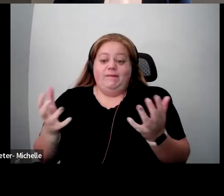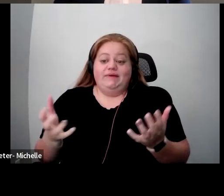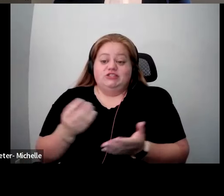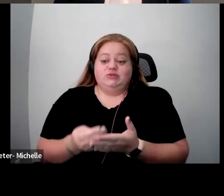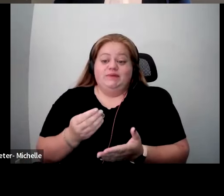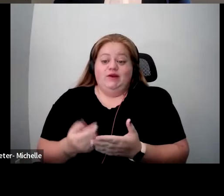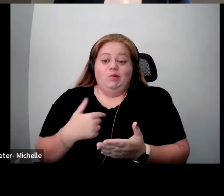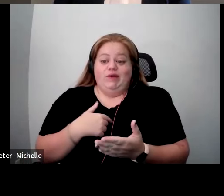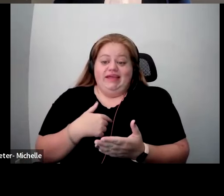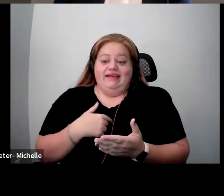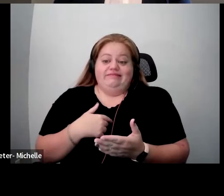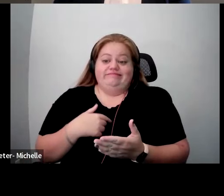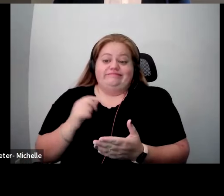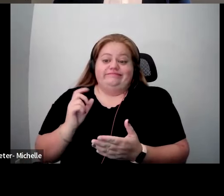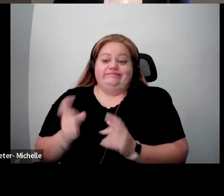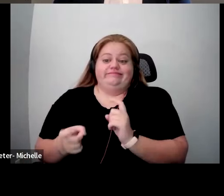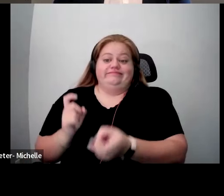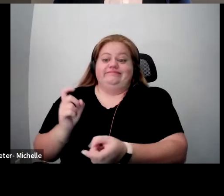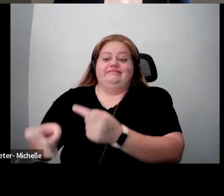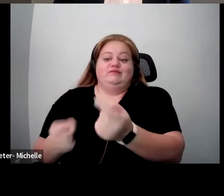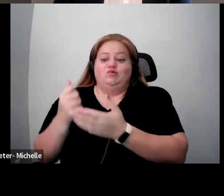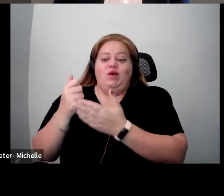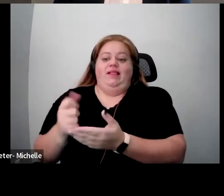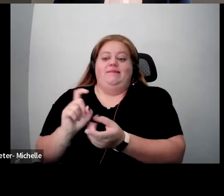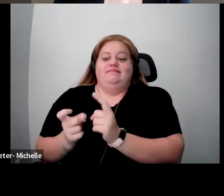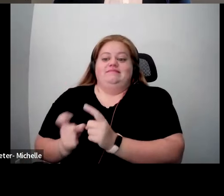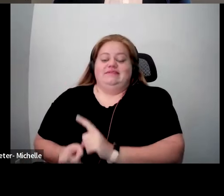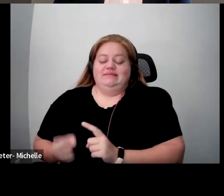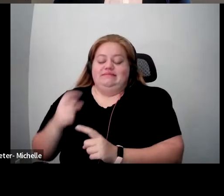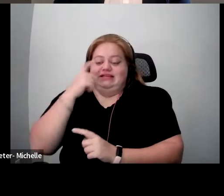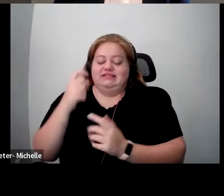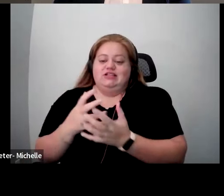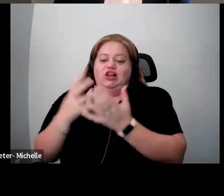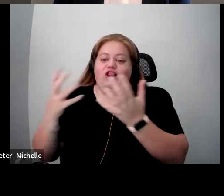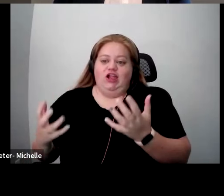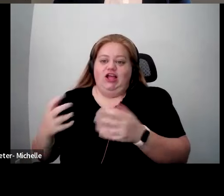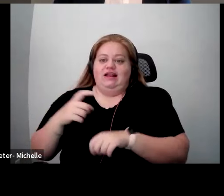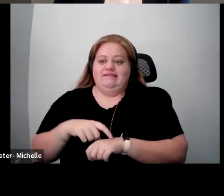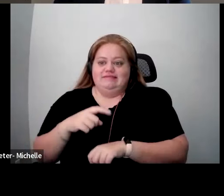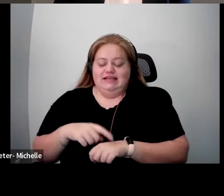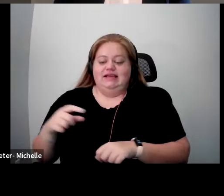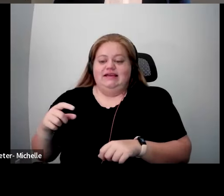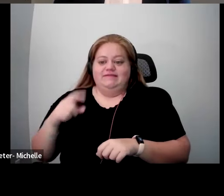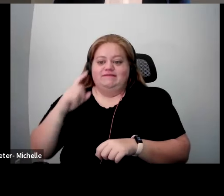can throw at the conversion. Because it takes time, and that is computing time.